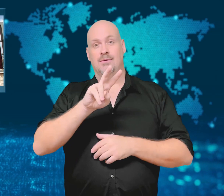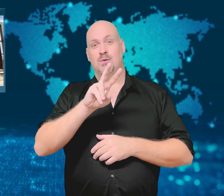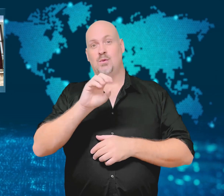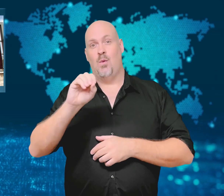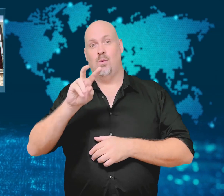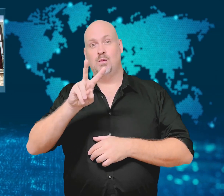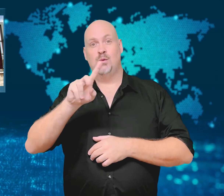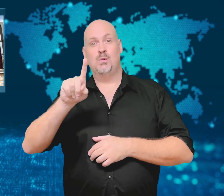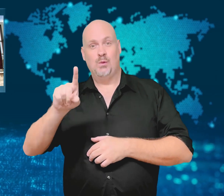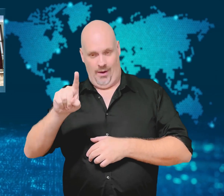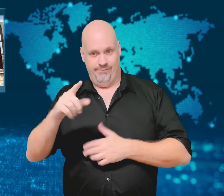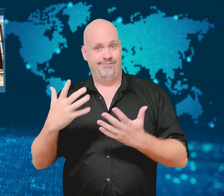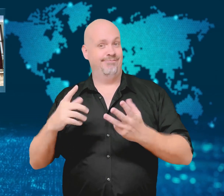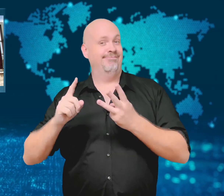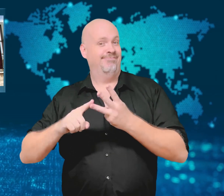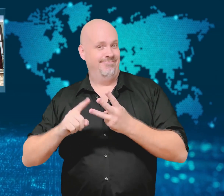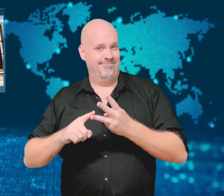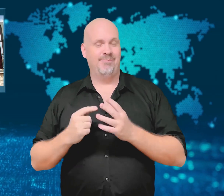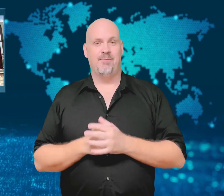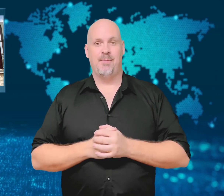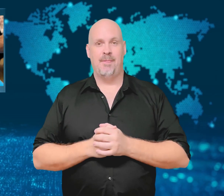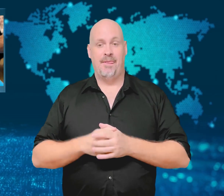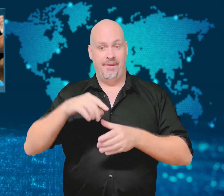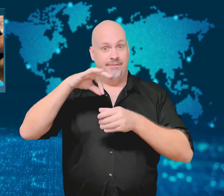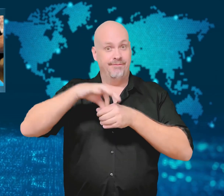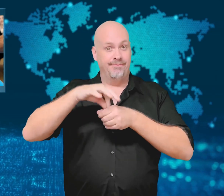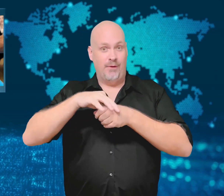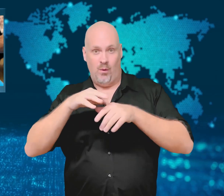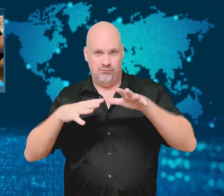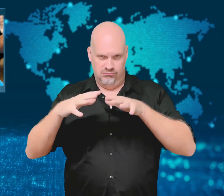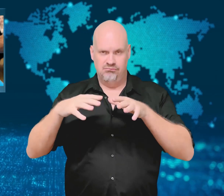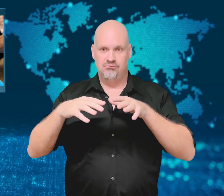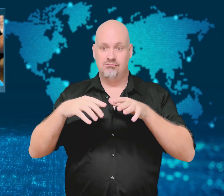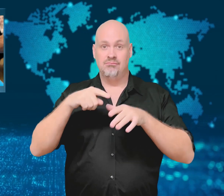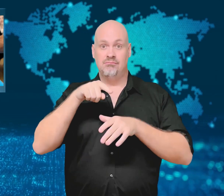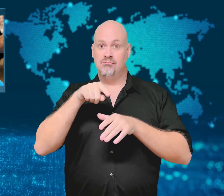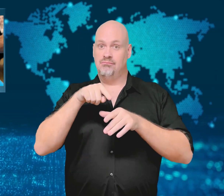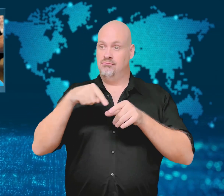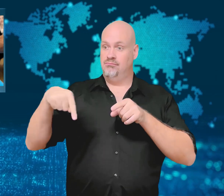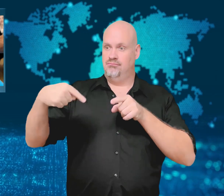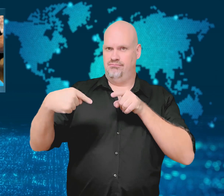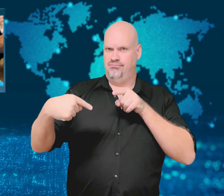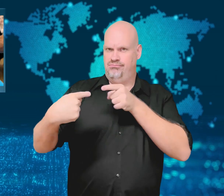Those who opposed him in this election were concerned about